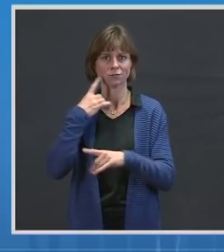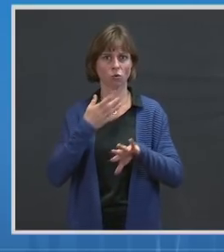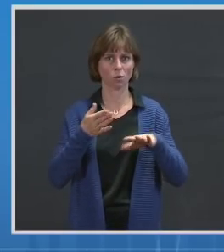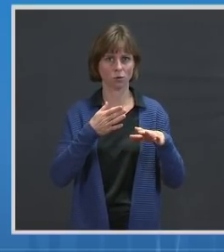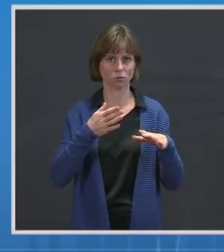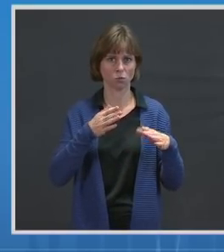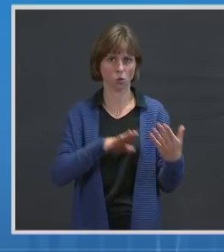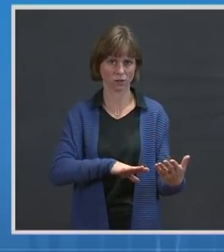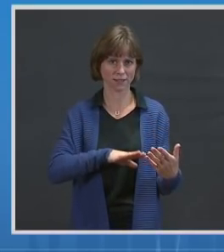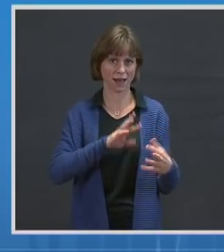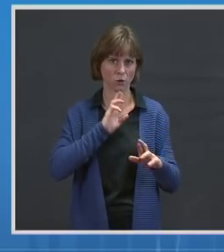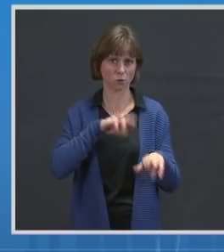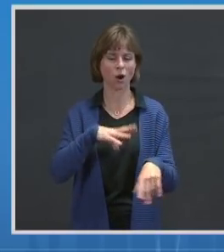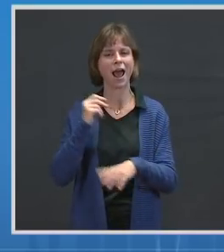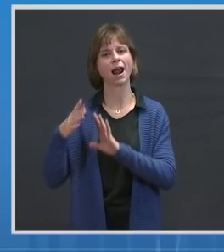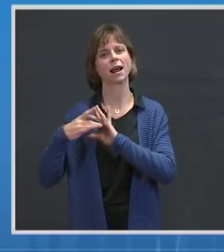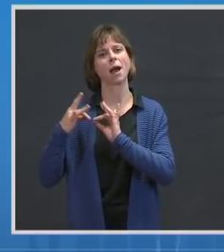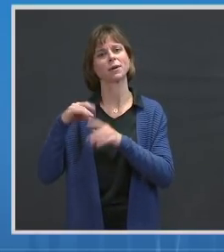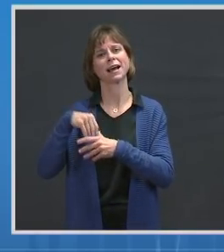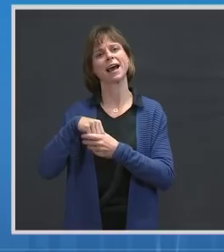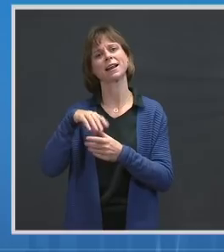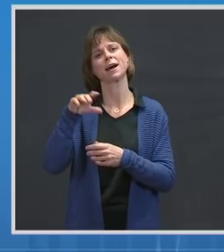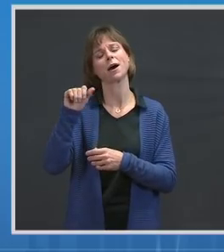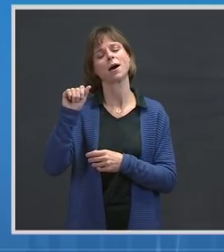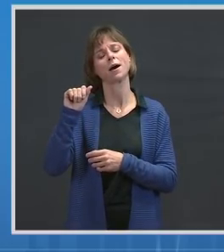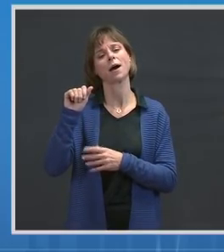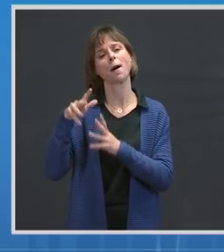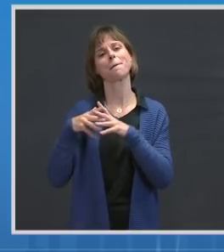of the American Medical Association, on variants specifically.